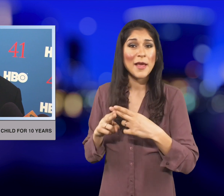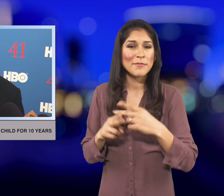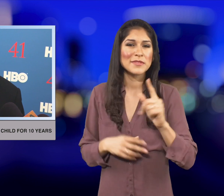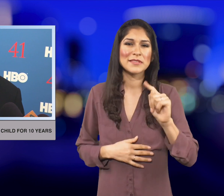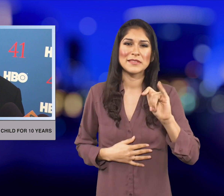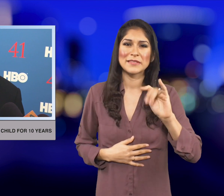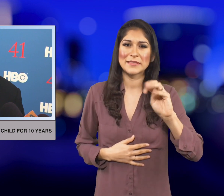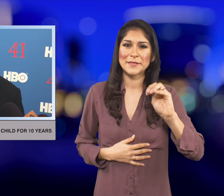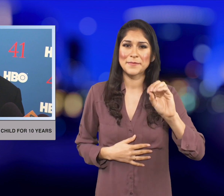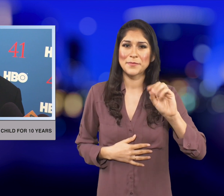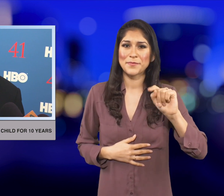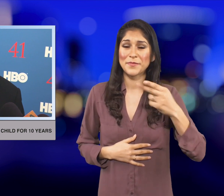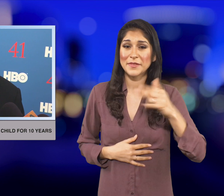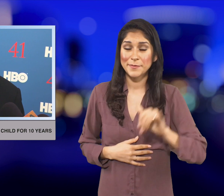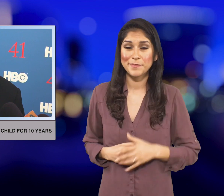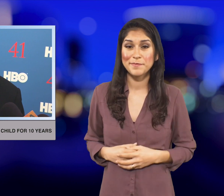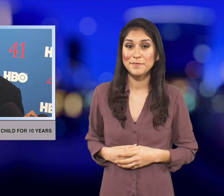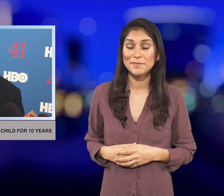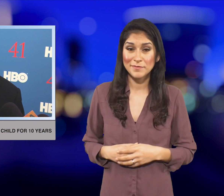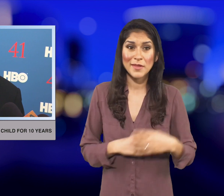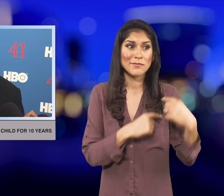named Timothy.